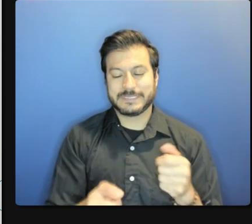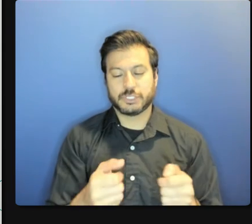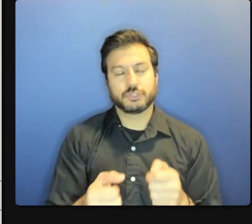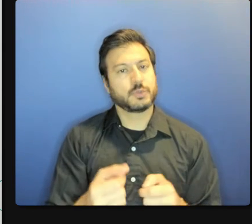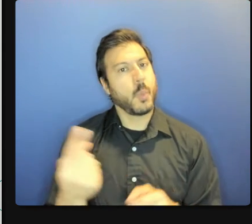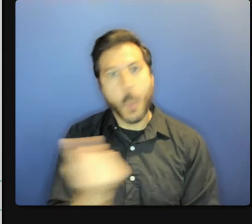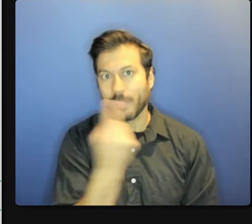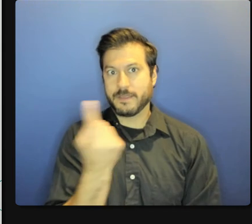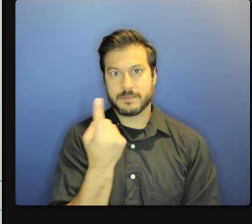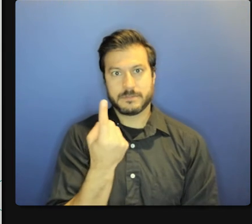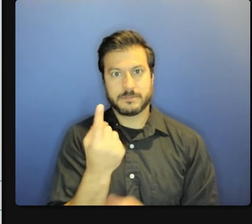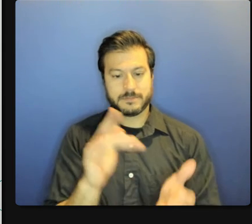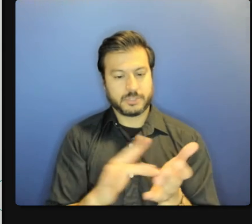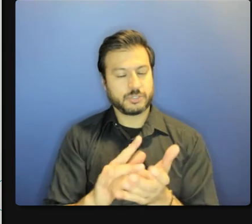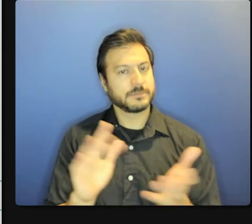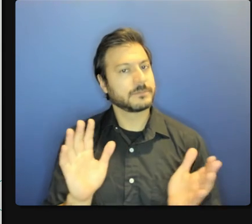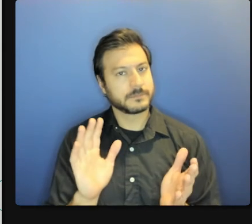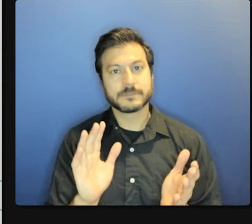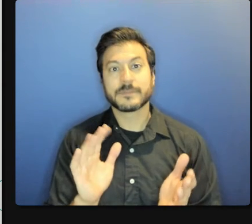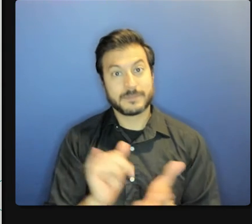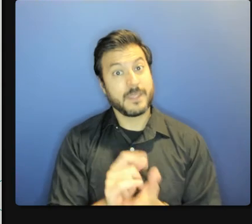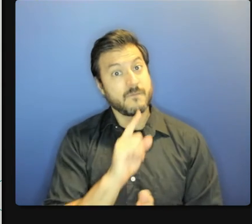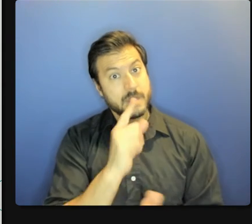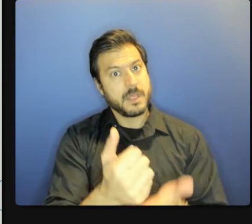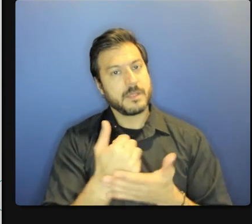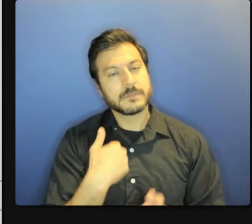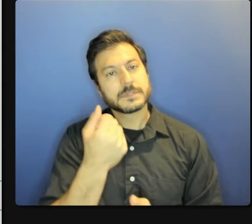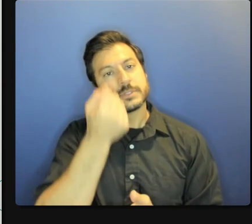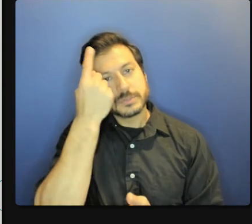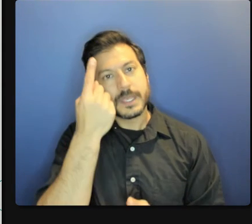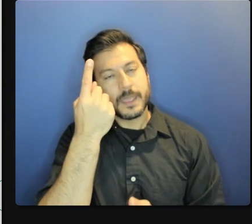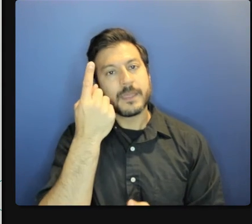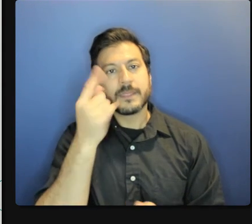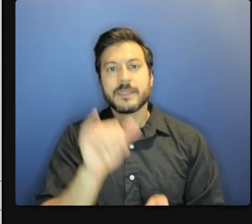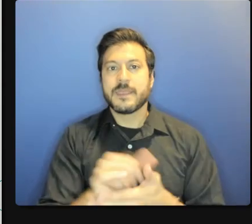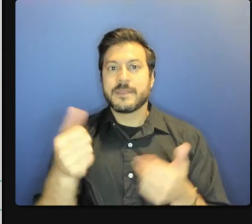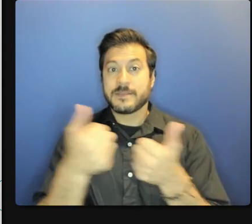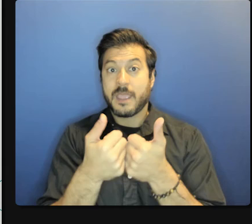use touch controls exclusively. And that helps us understand the fact